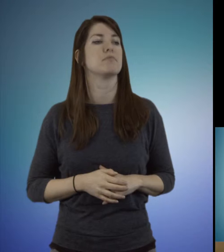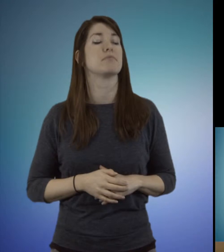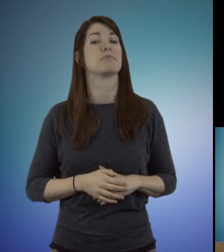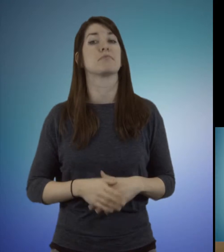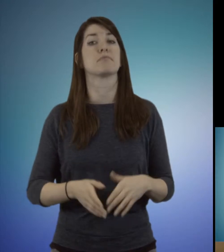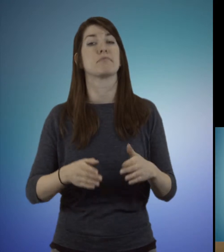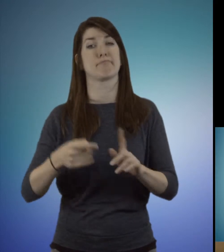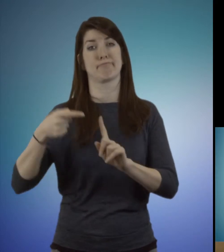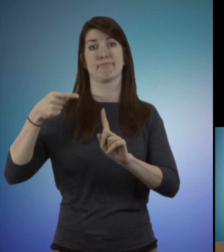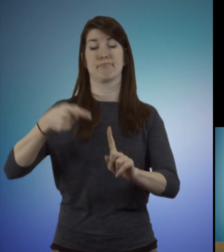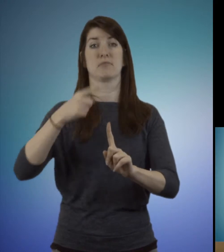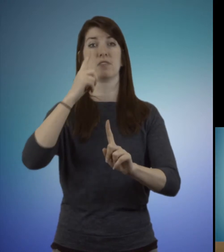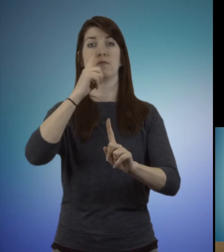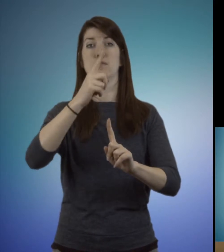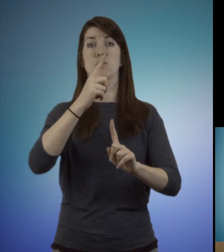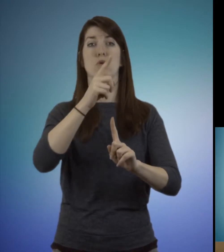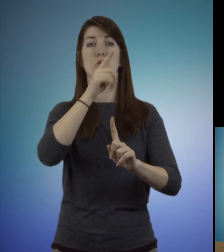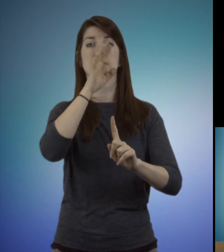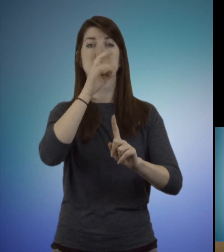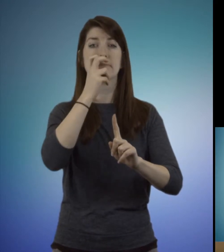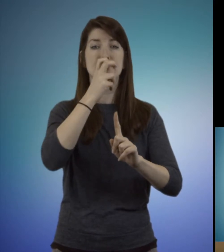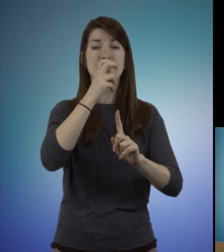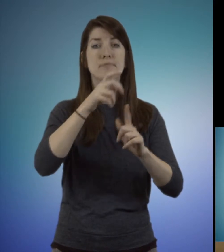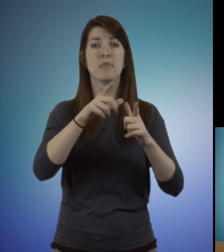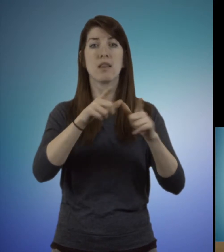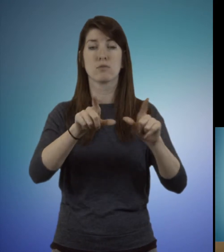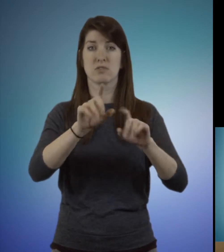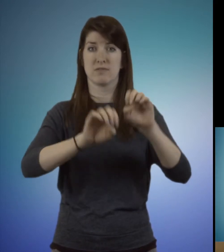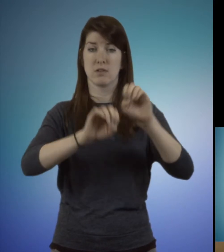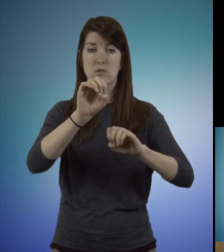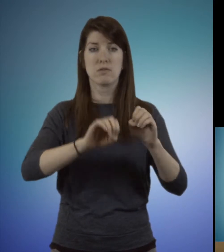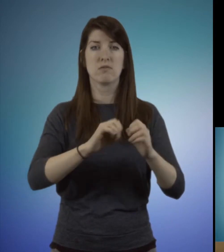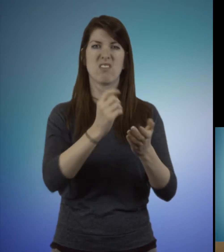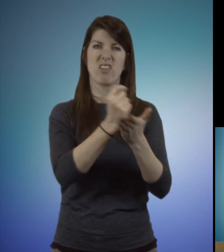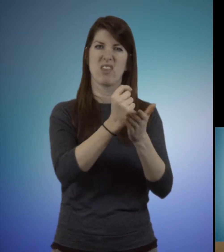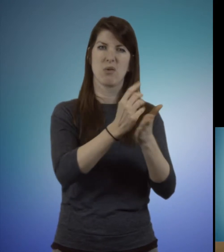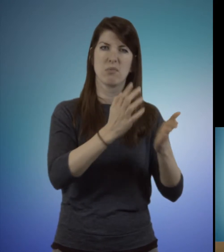Specifically, when doing a speech and language evaluation, a therapist